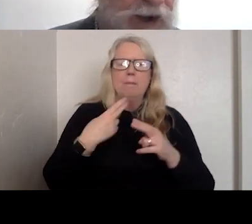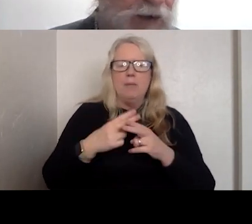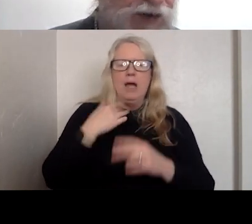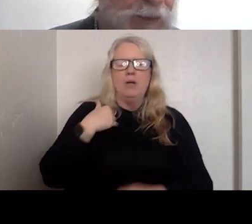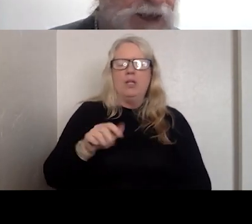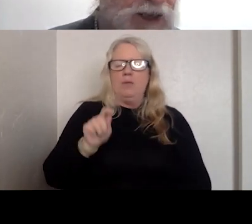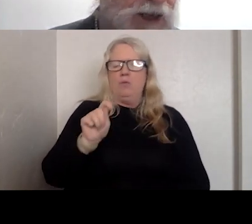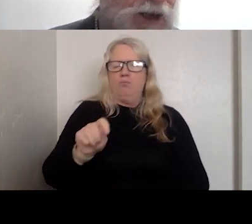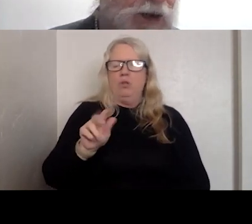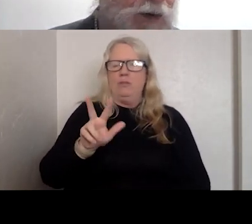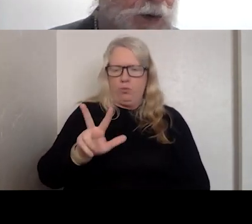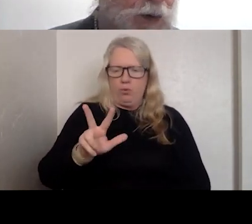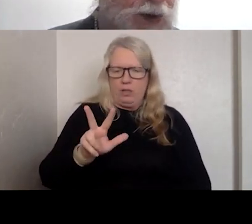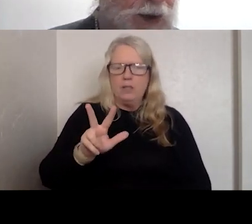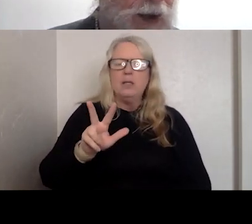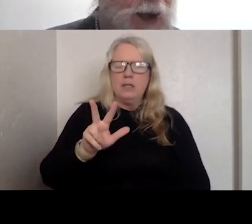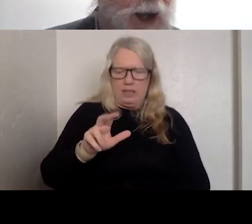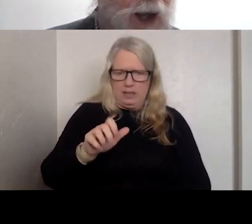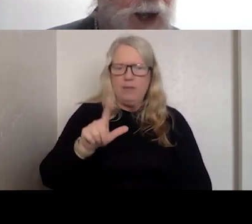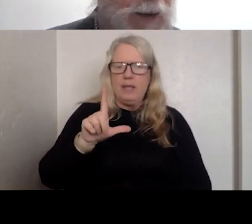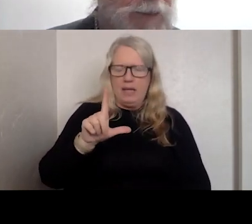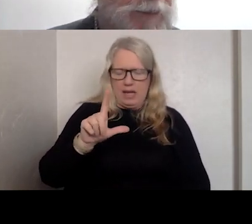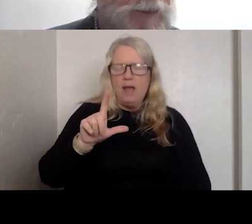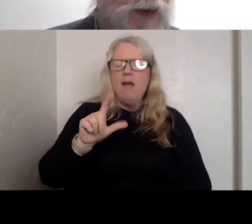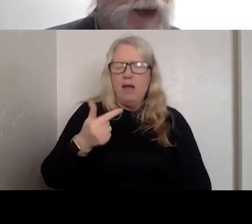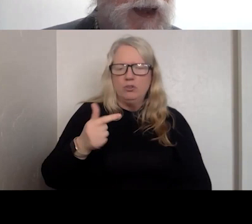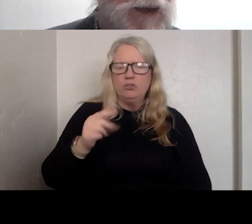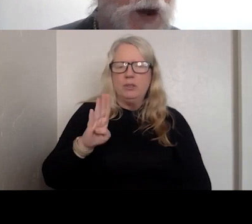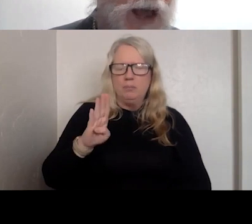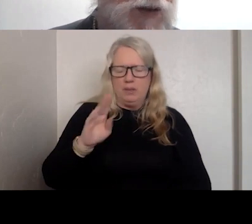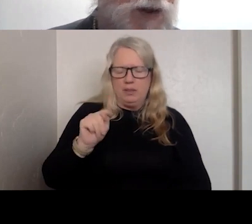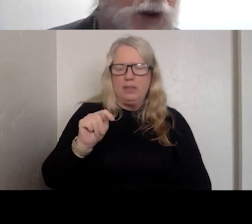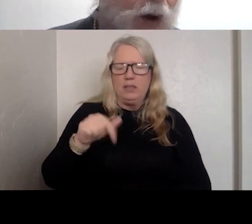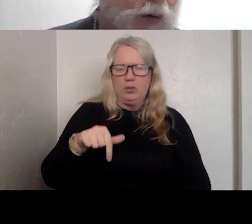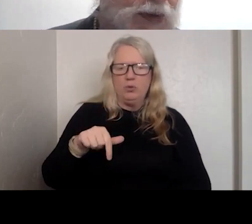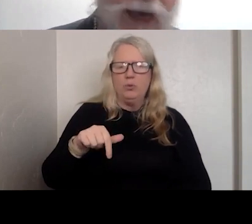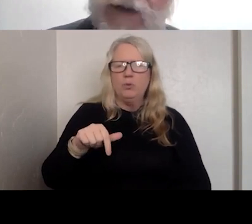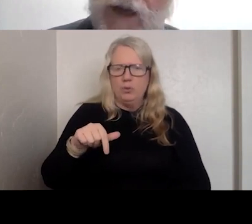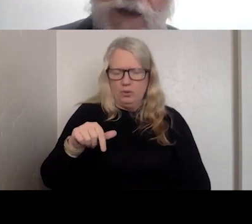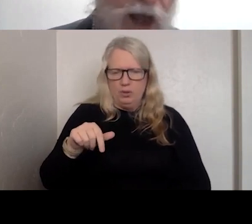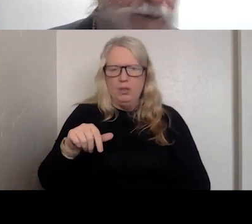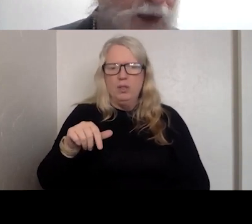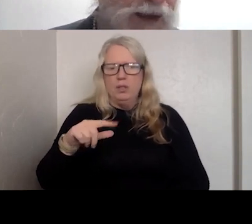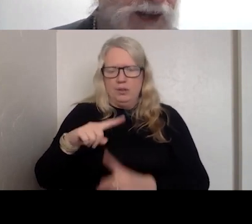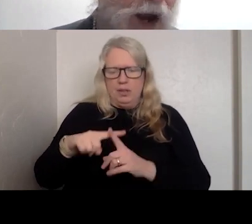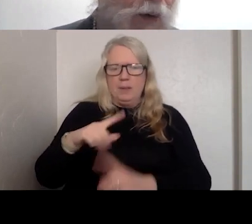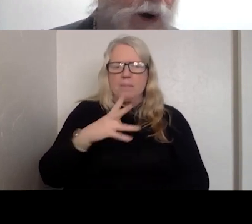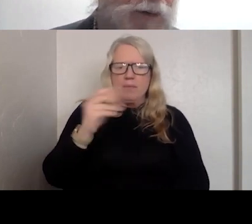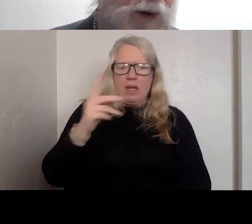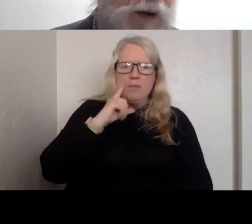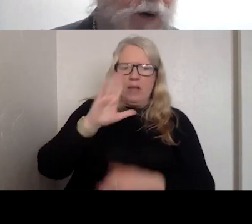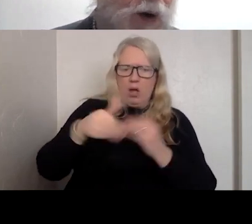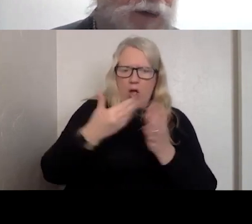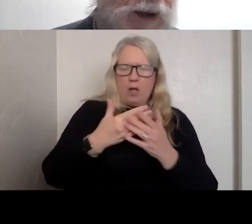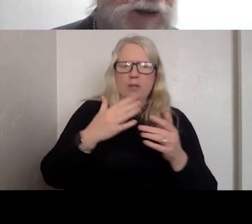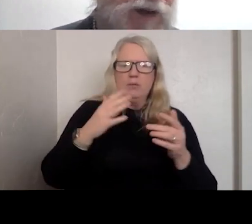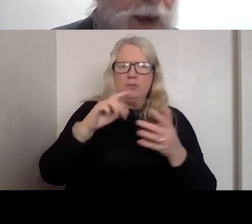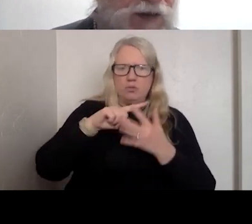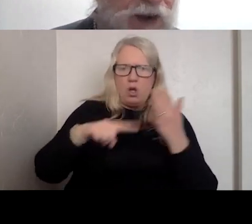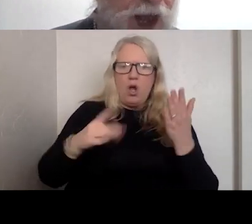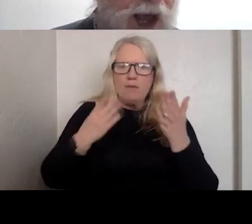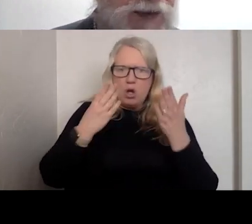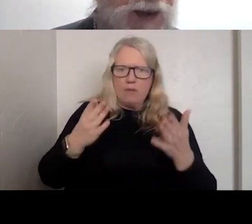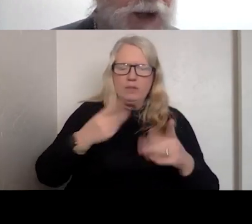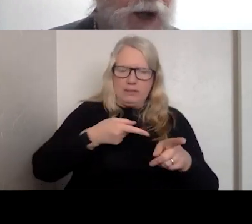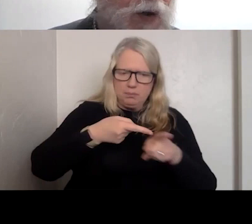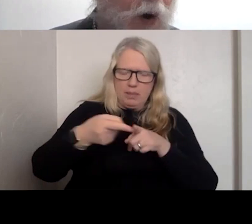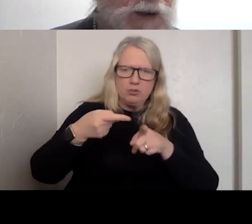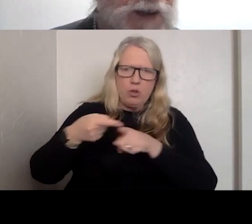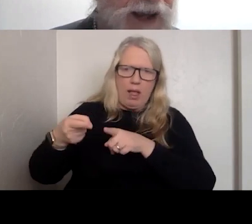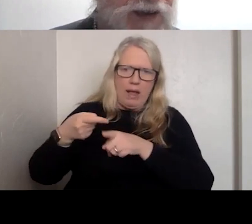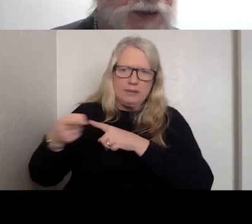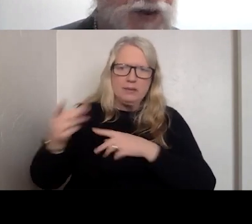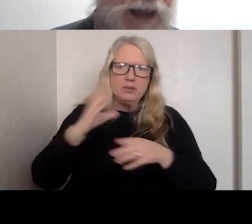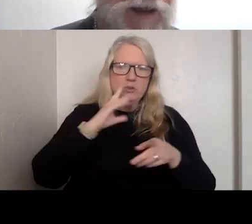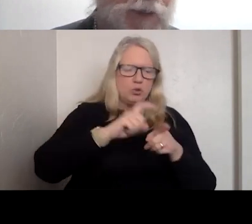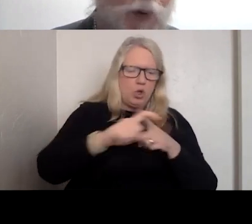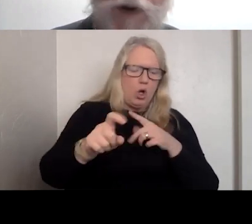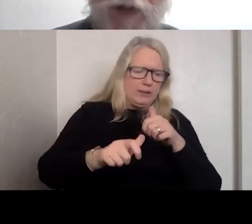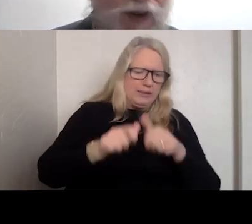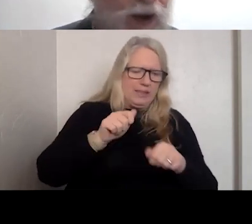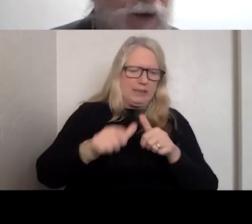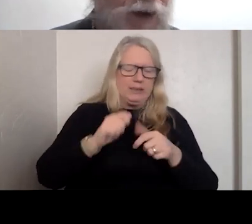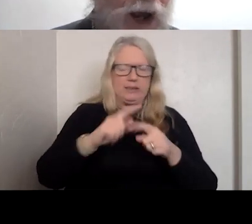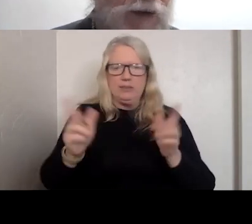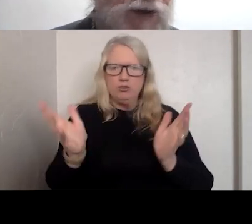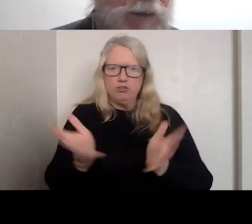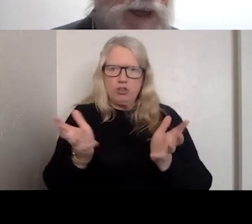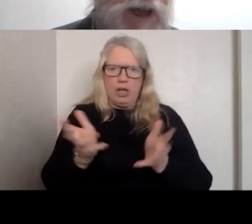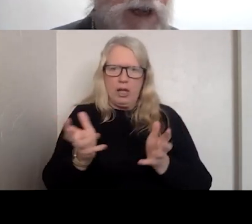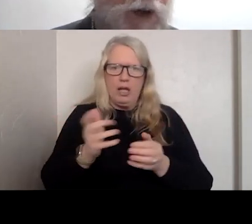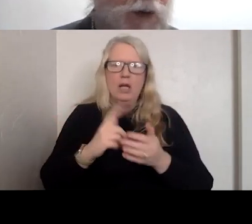ON LGBTQ YOUTH. AS YOU KNOW, THE LIFELINE HAS SUPPORTS FOR LGBTQ